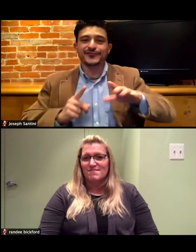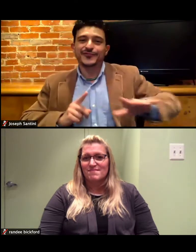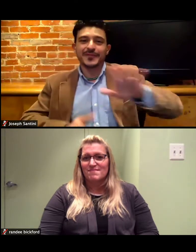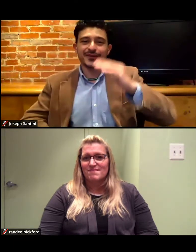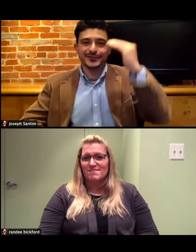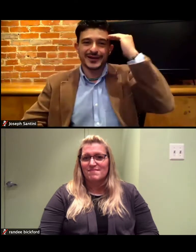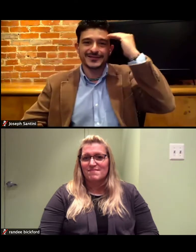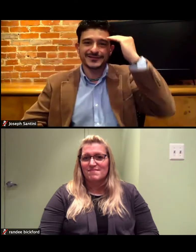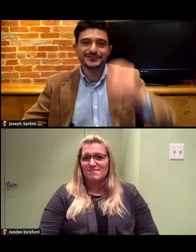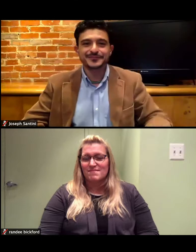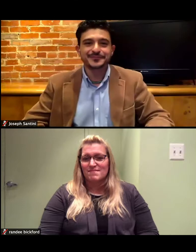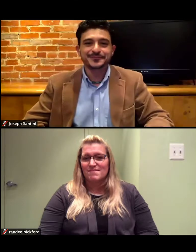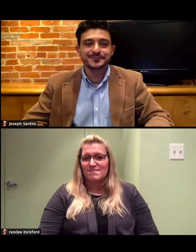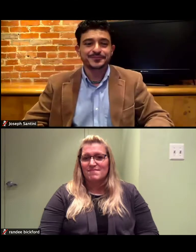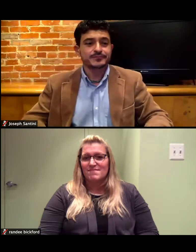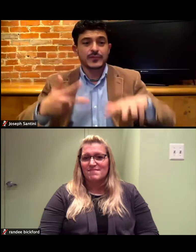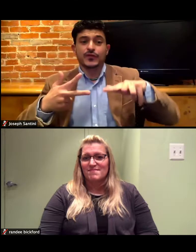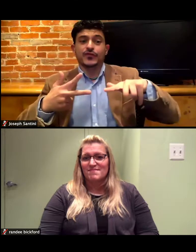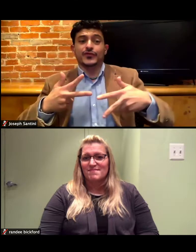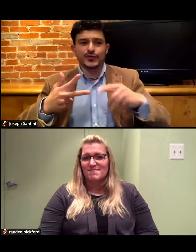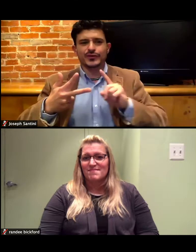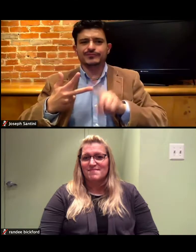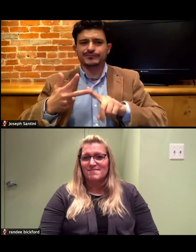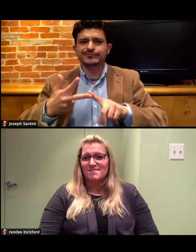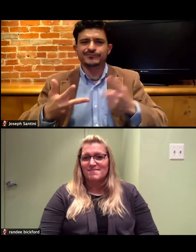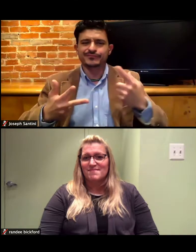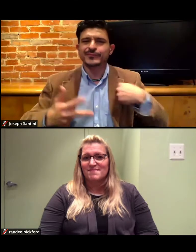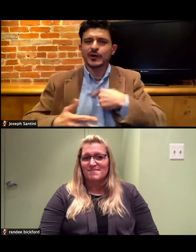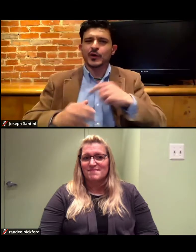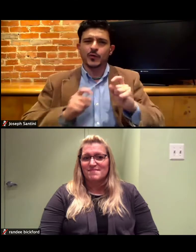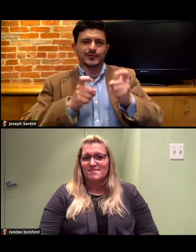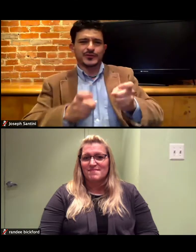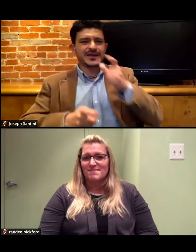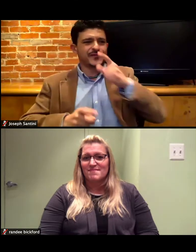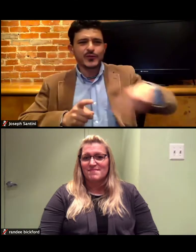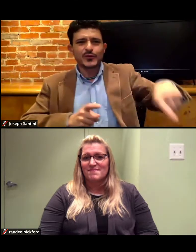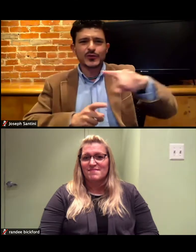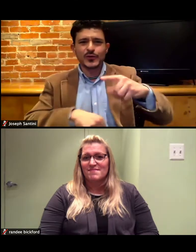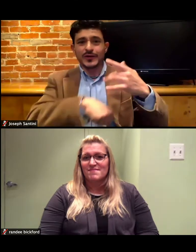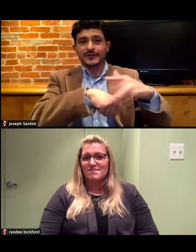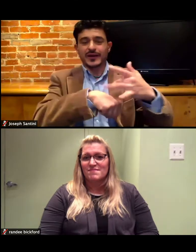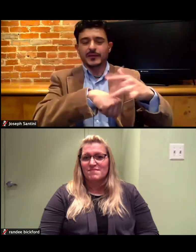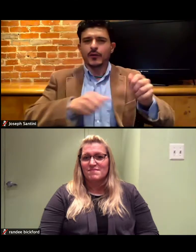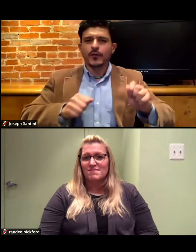and work with them, we can benefit everyone with this knowledge and awareness that we have in the Deaf Community.